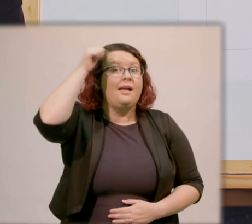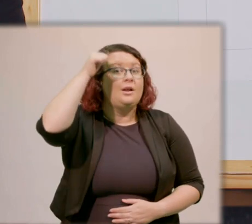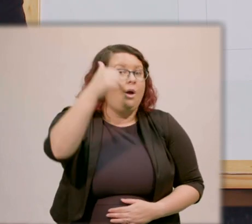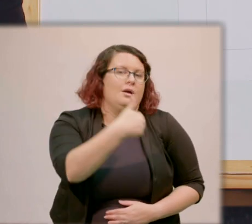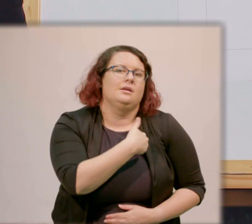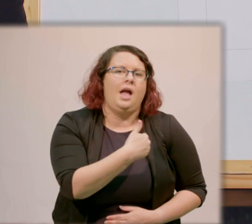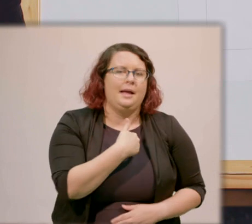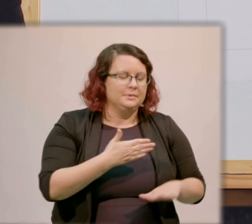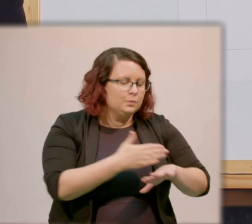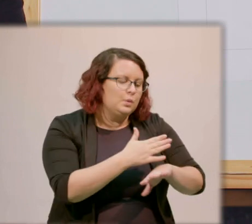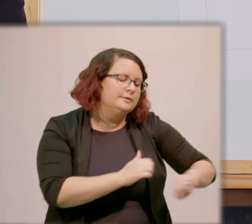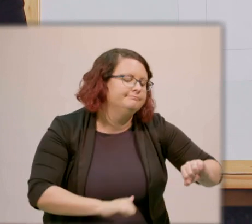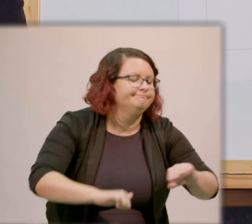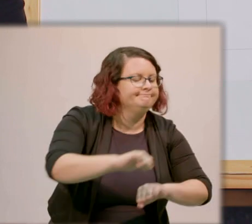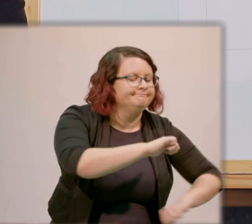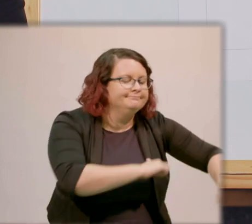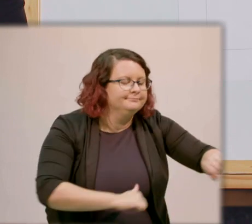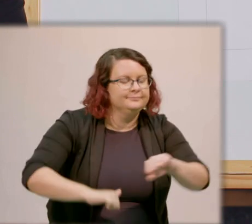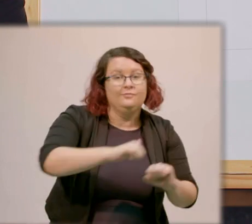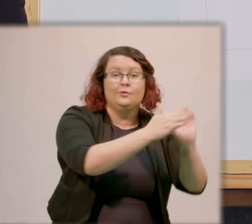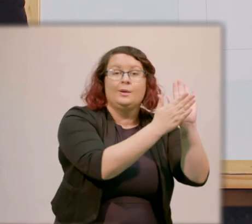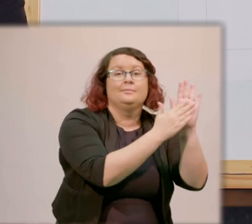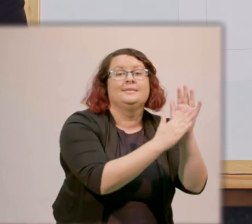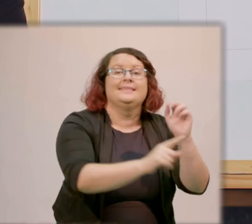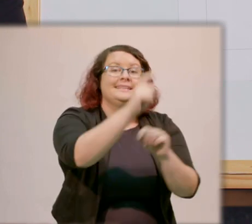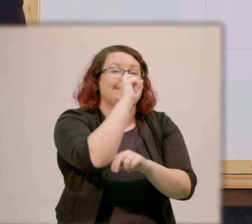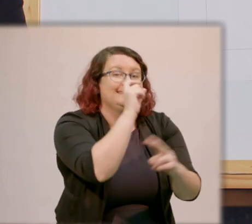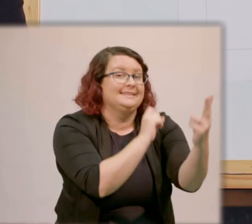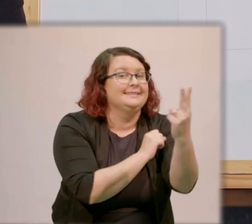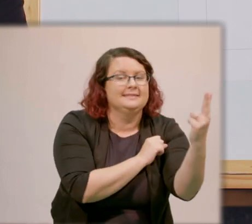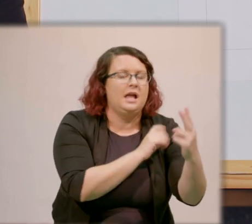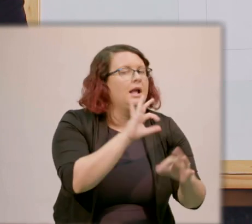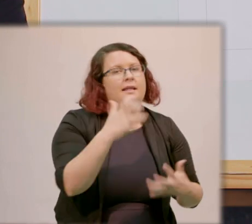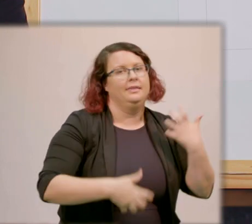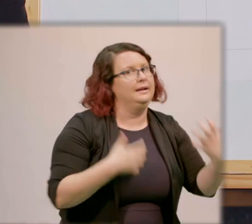because she does all the work for her stepmother and stepsisters, no complaints.